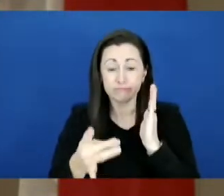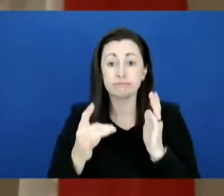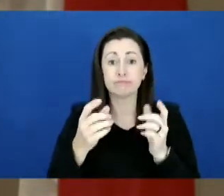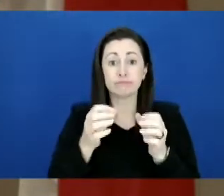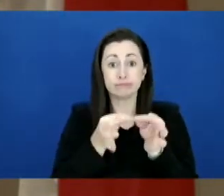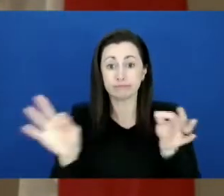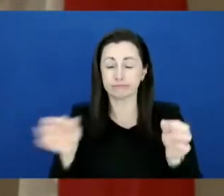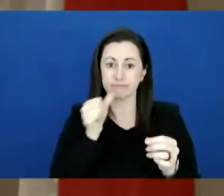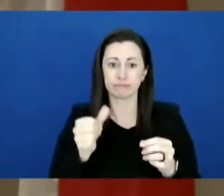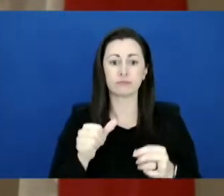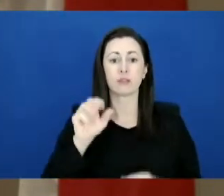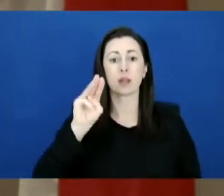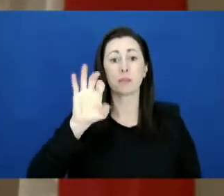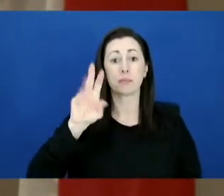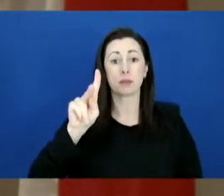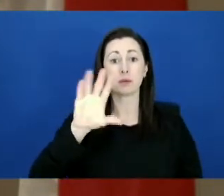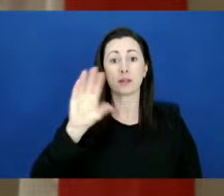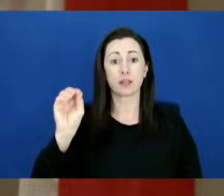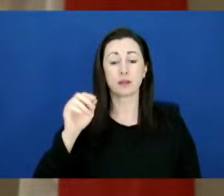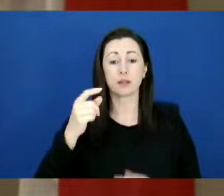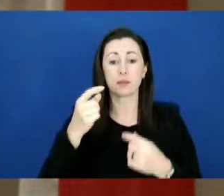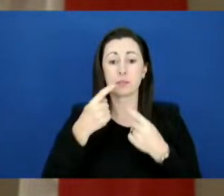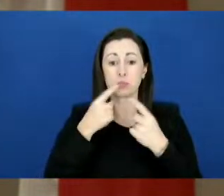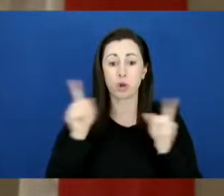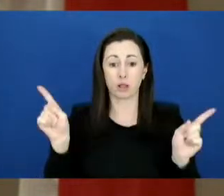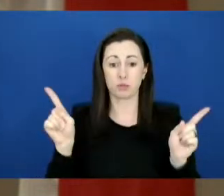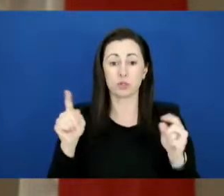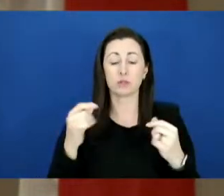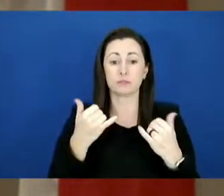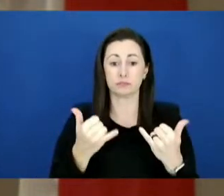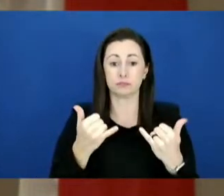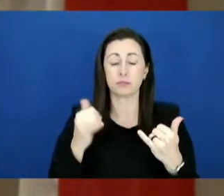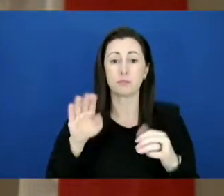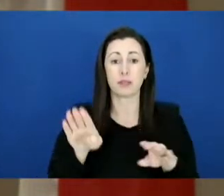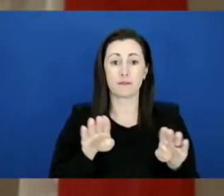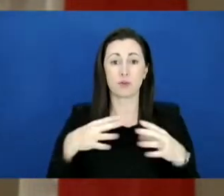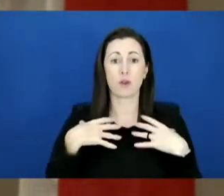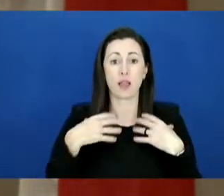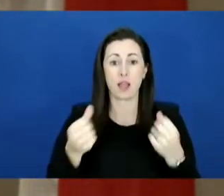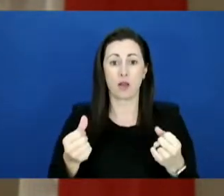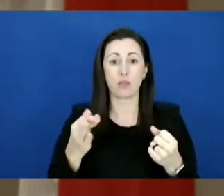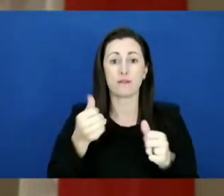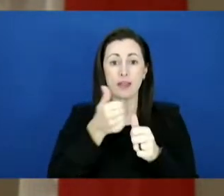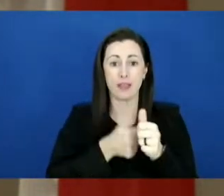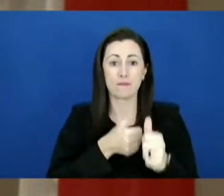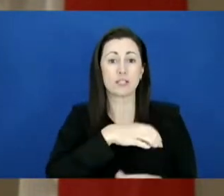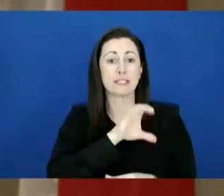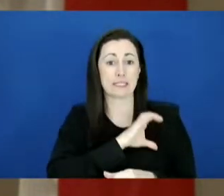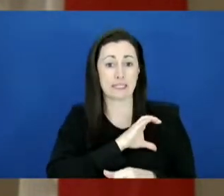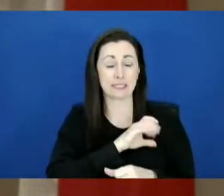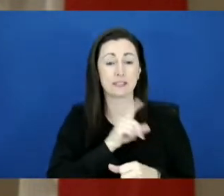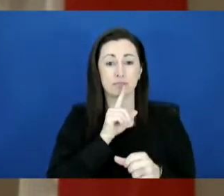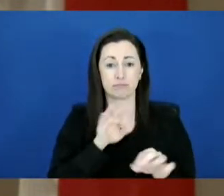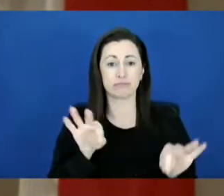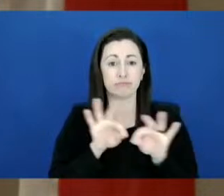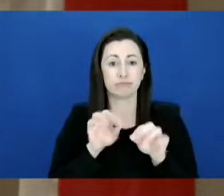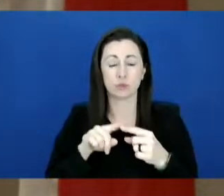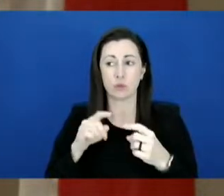KNOW, FLUENCY IS NOT THERE. SO MECKLENBURG COUNTY, NORTH